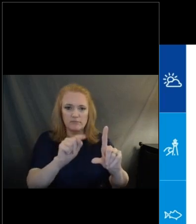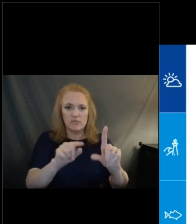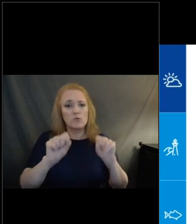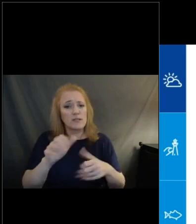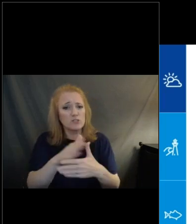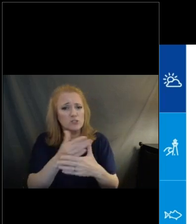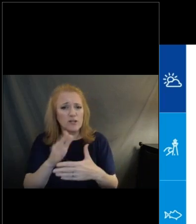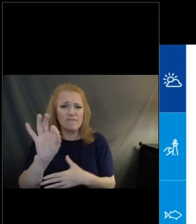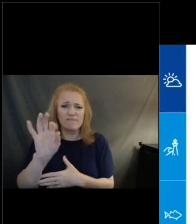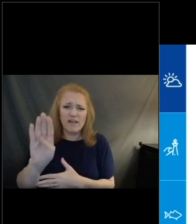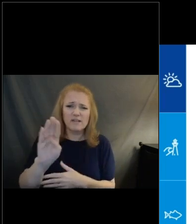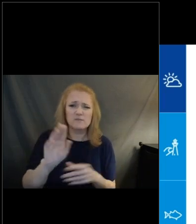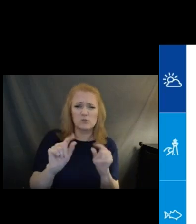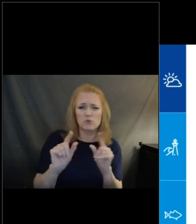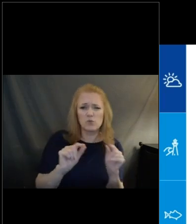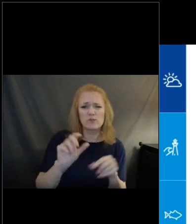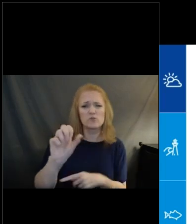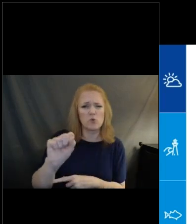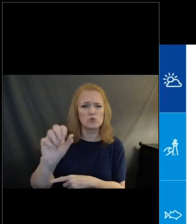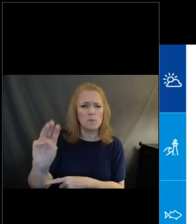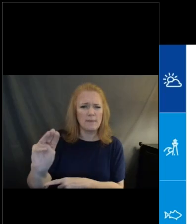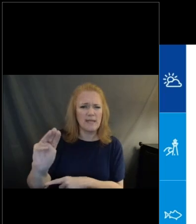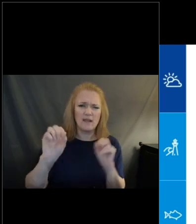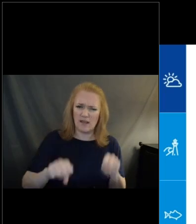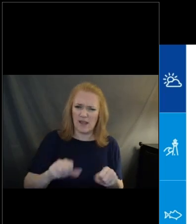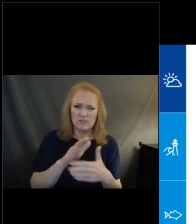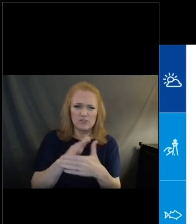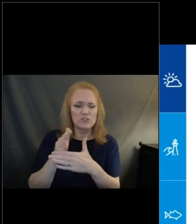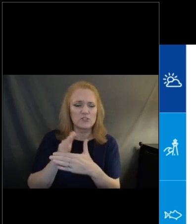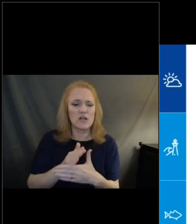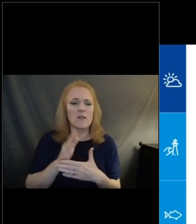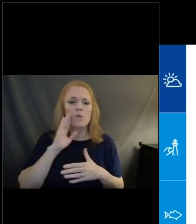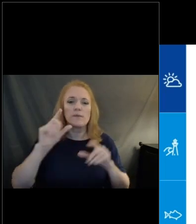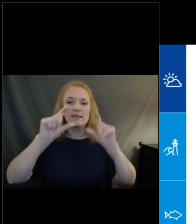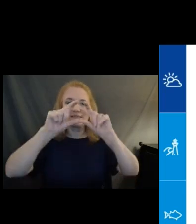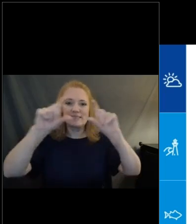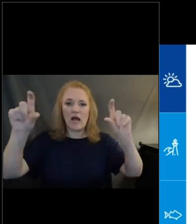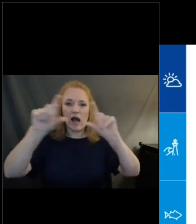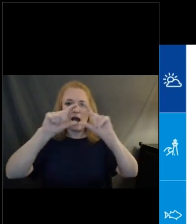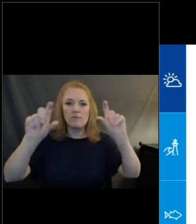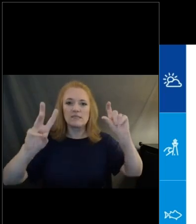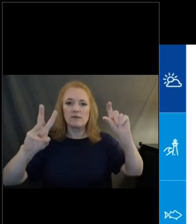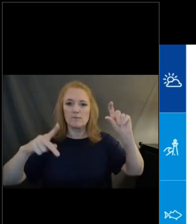other platforms, and they will be displayed at the Top News Stories on the WPC website,